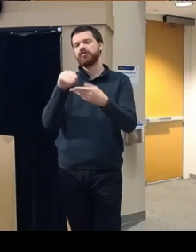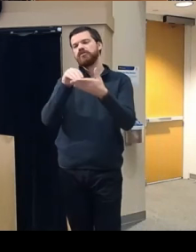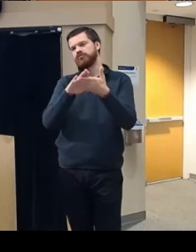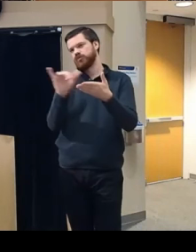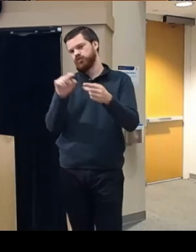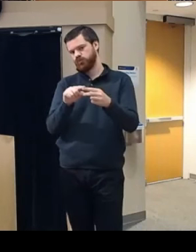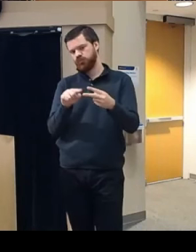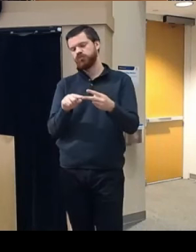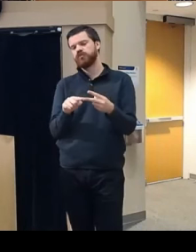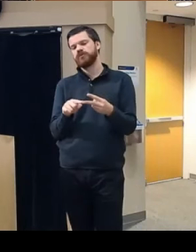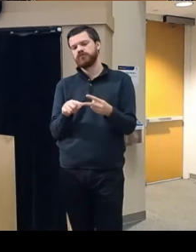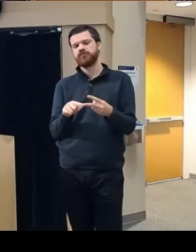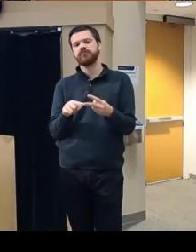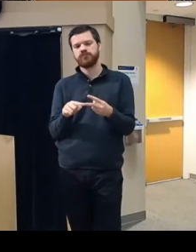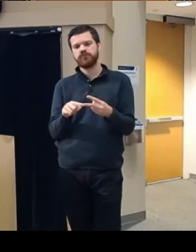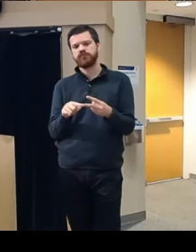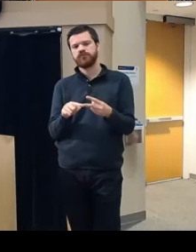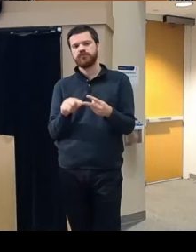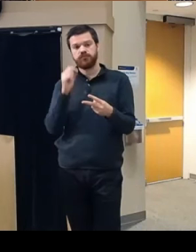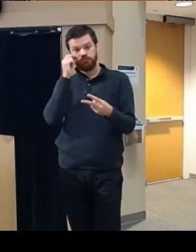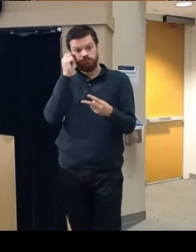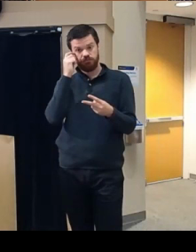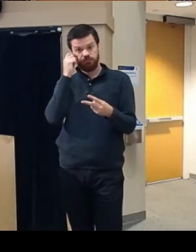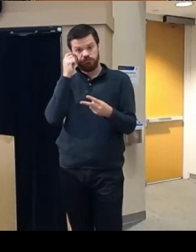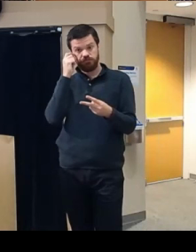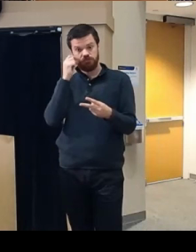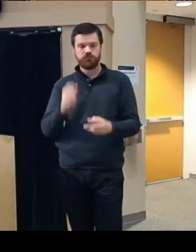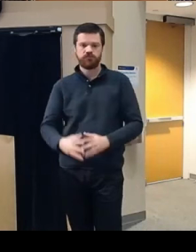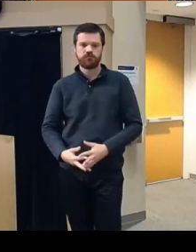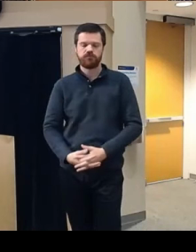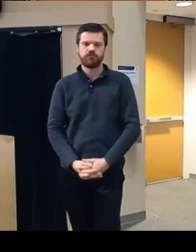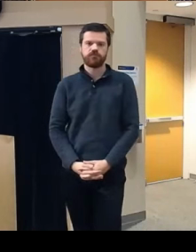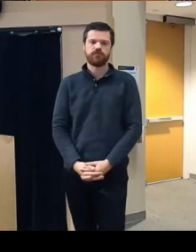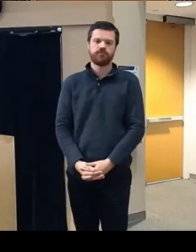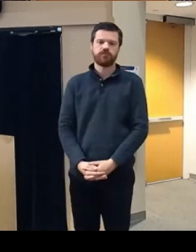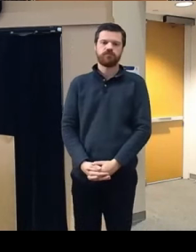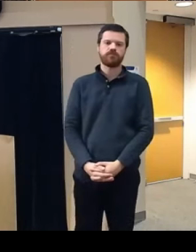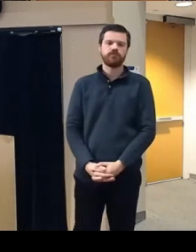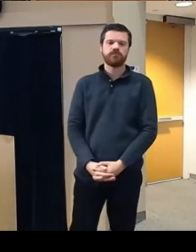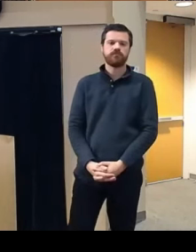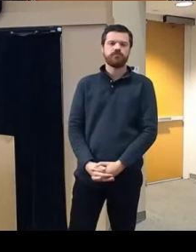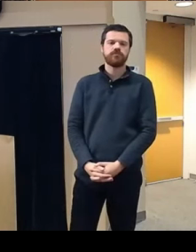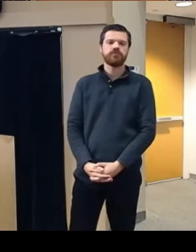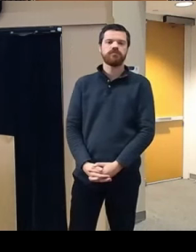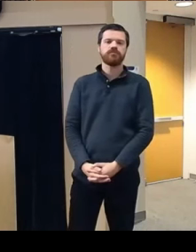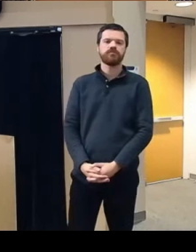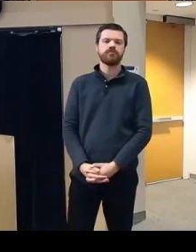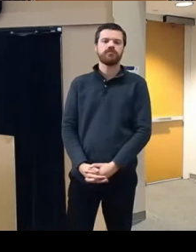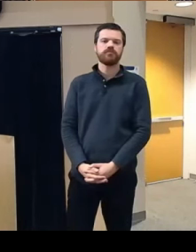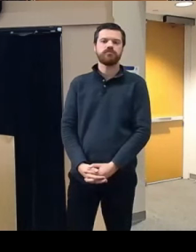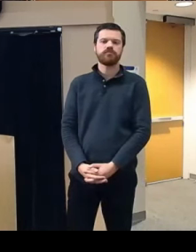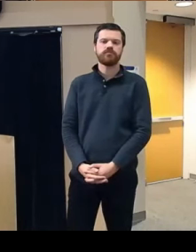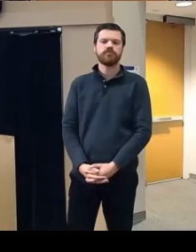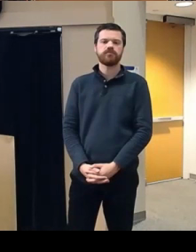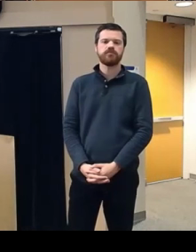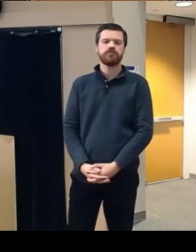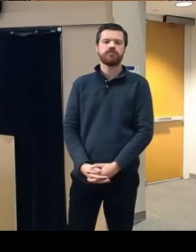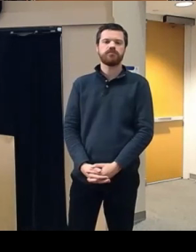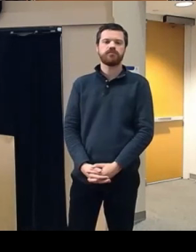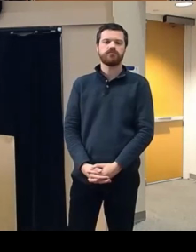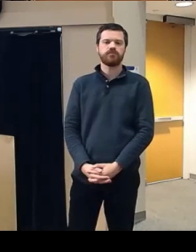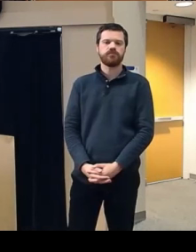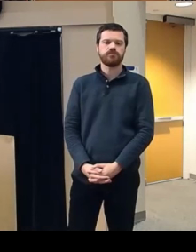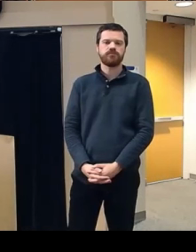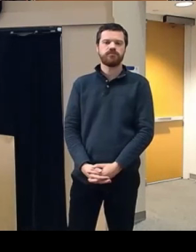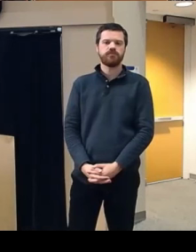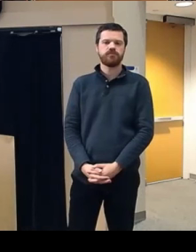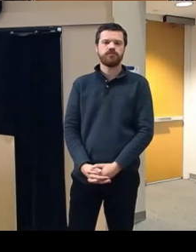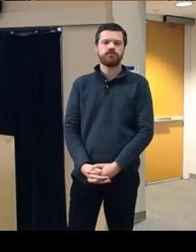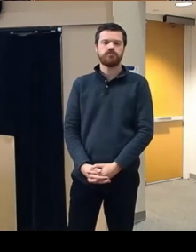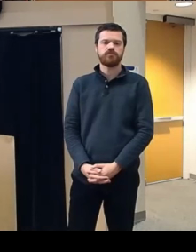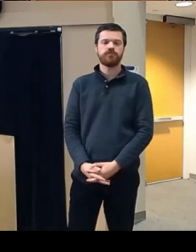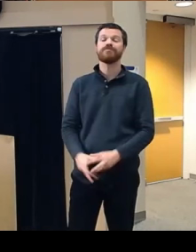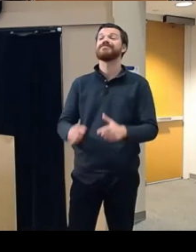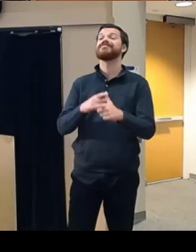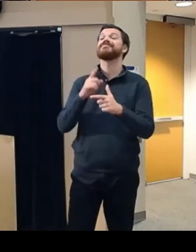well your different um inpatient units will have guidance on who should be added um to